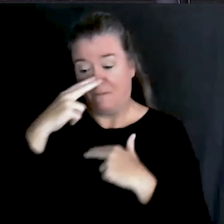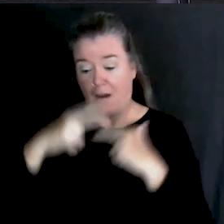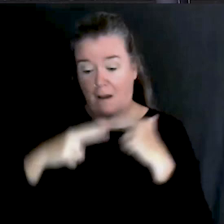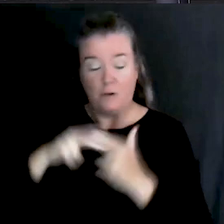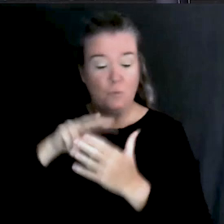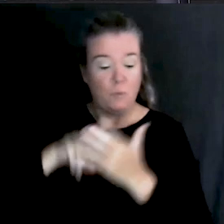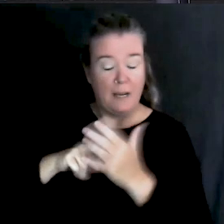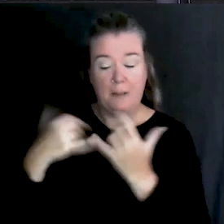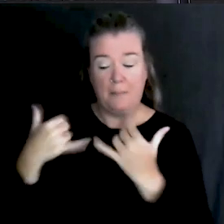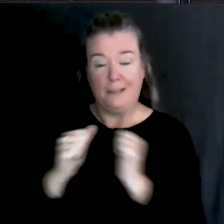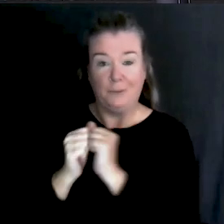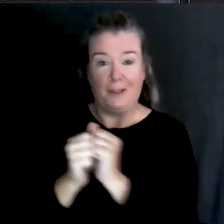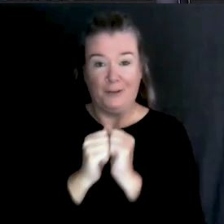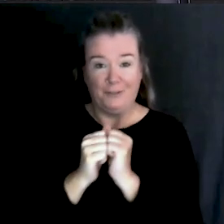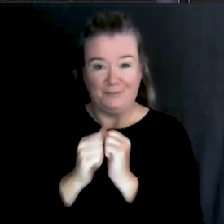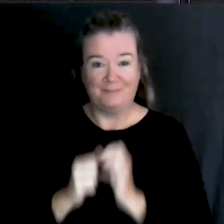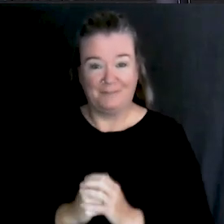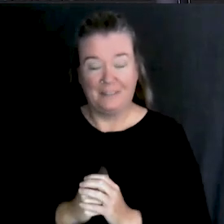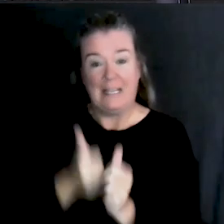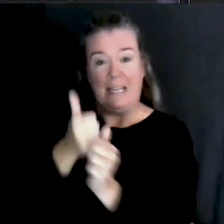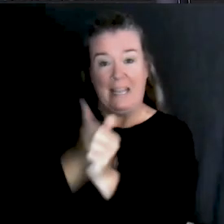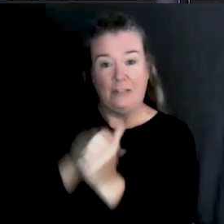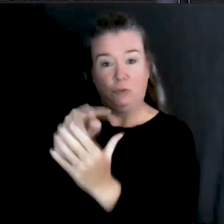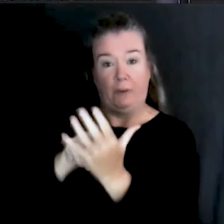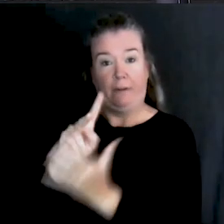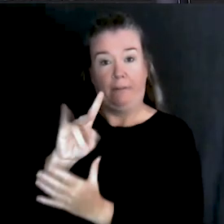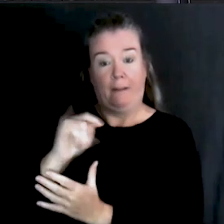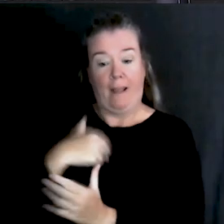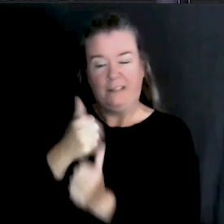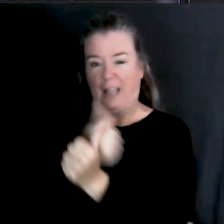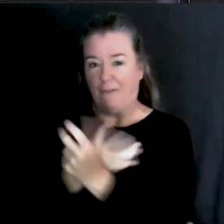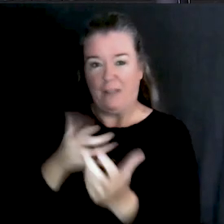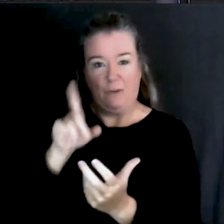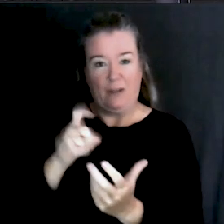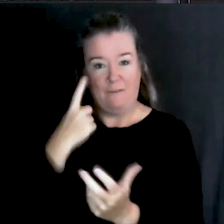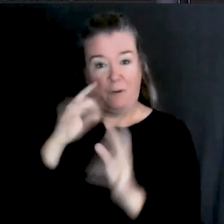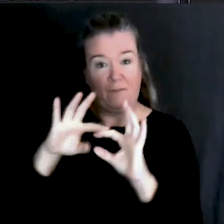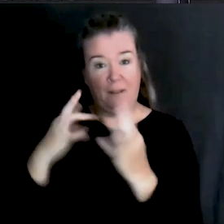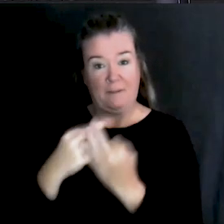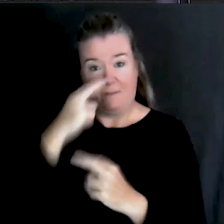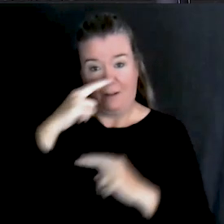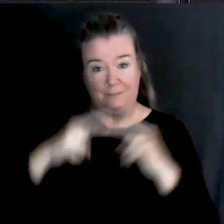reading and playing together. Each reading kit has everything you need for family fun,